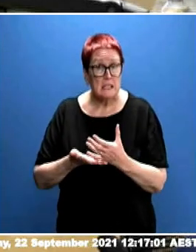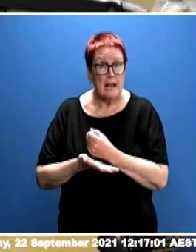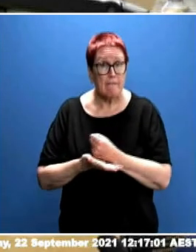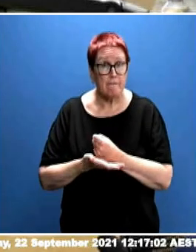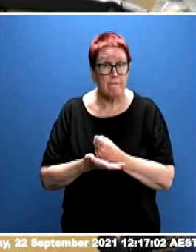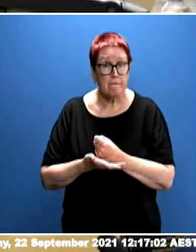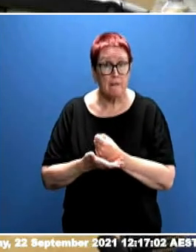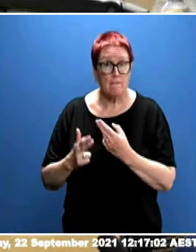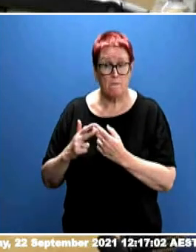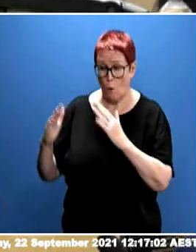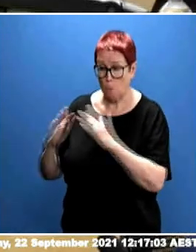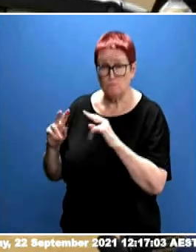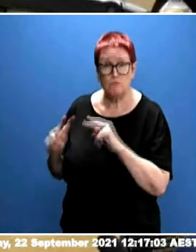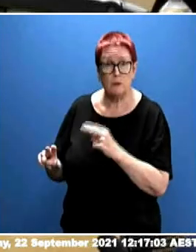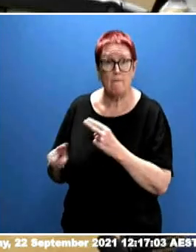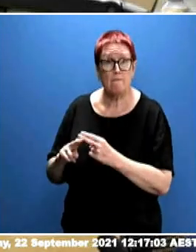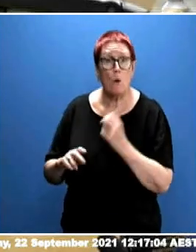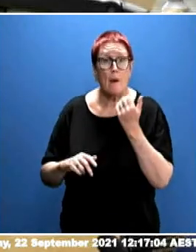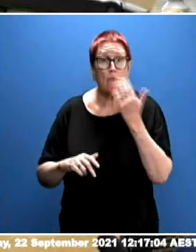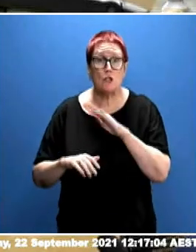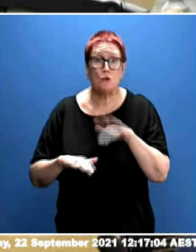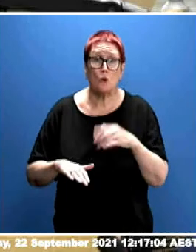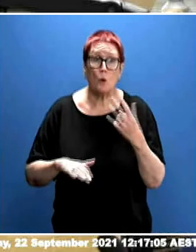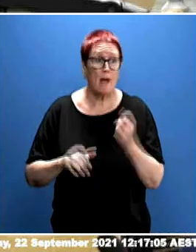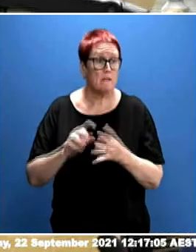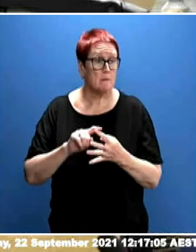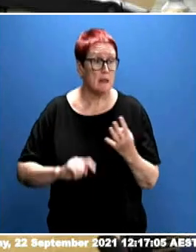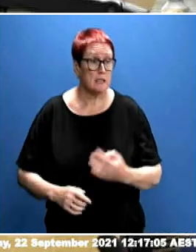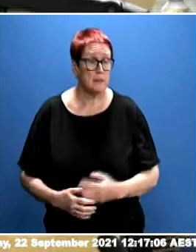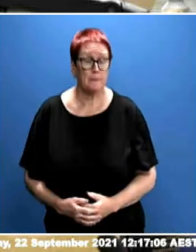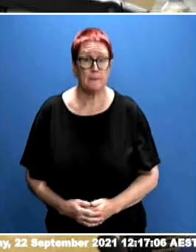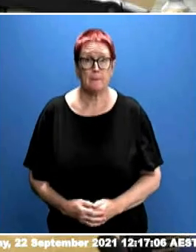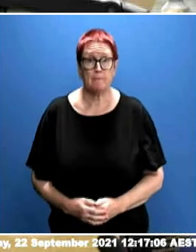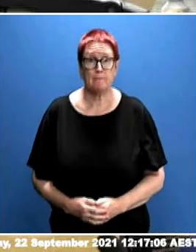setting for First Nations children with disability? No, it's not.